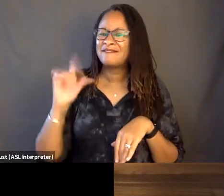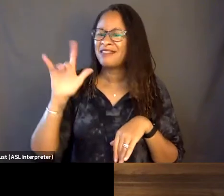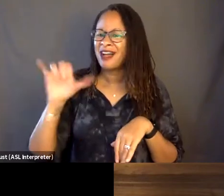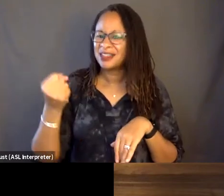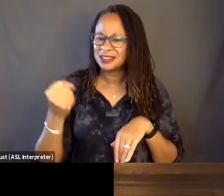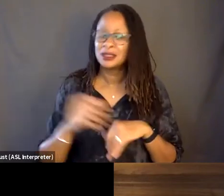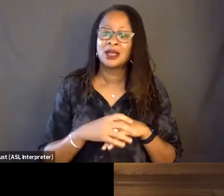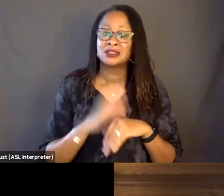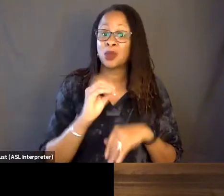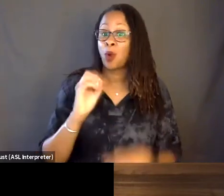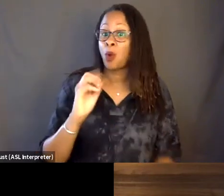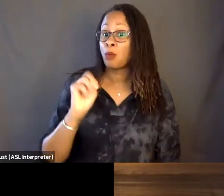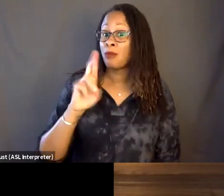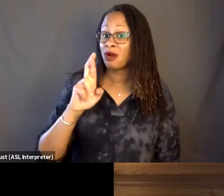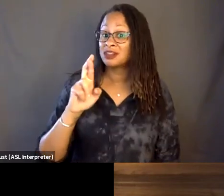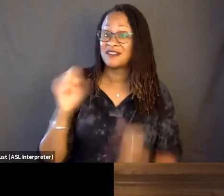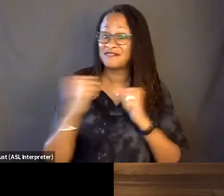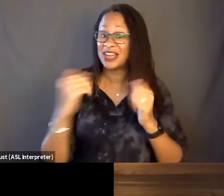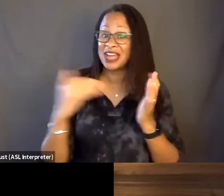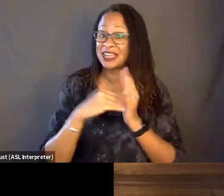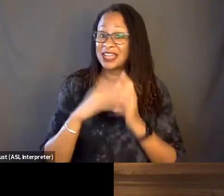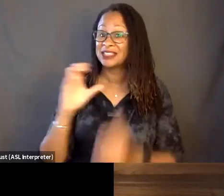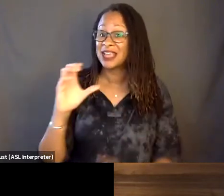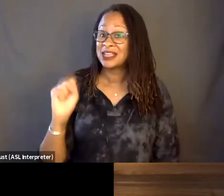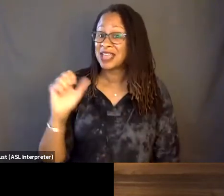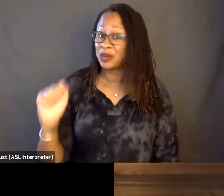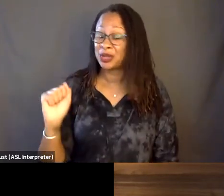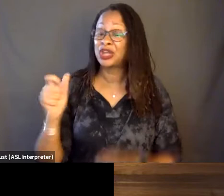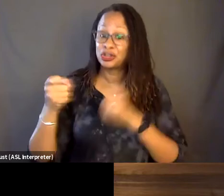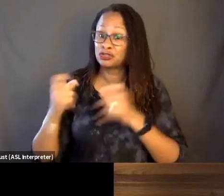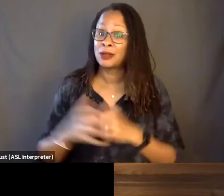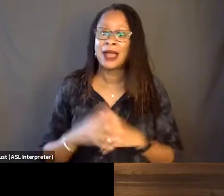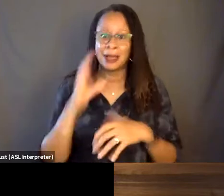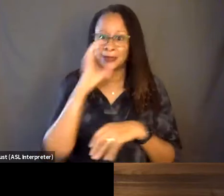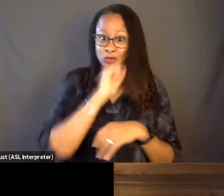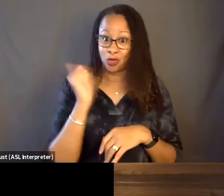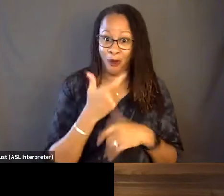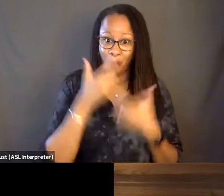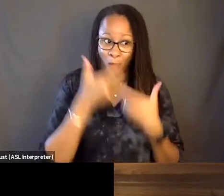And I'm assuming if you're watching this interview, you've now seen the film.